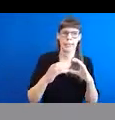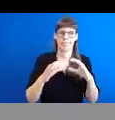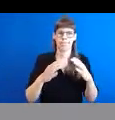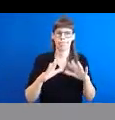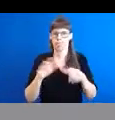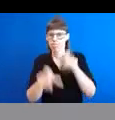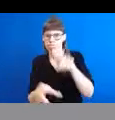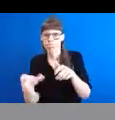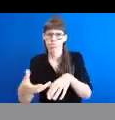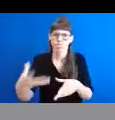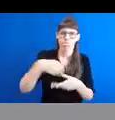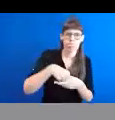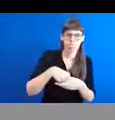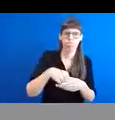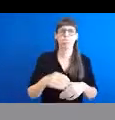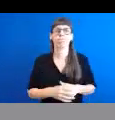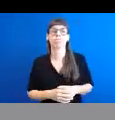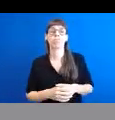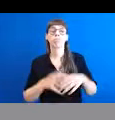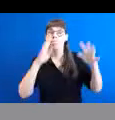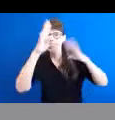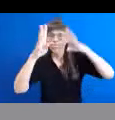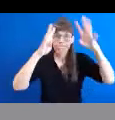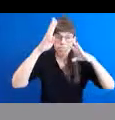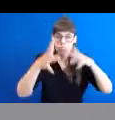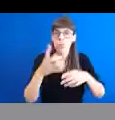support, ensuring inclusive risk communication